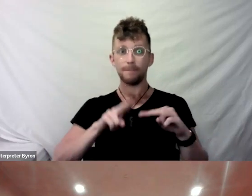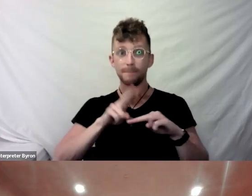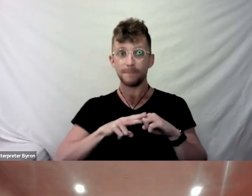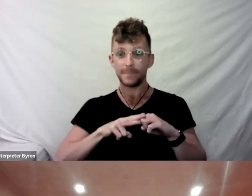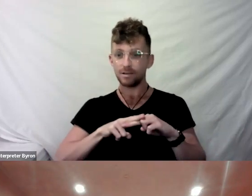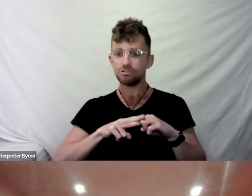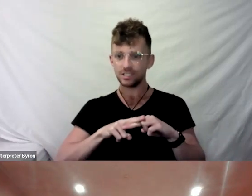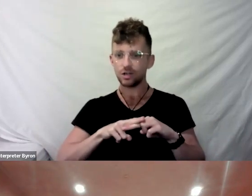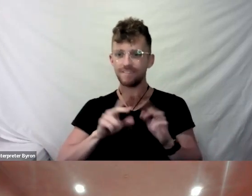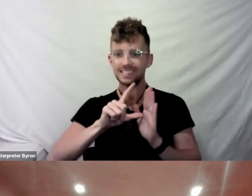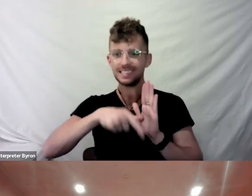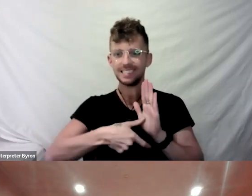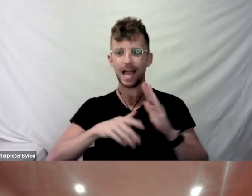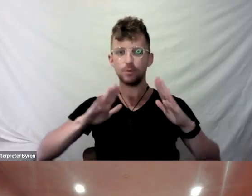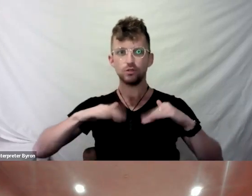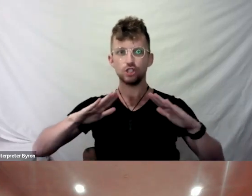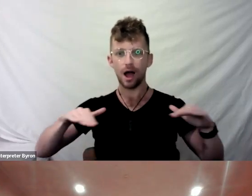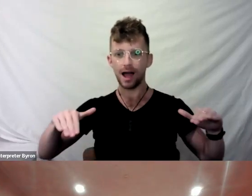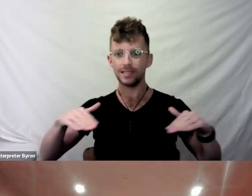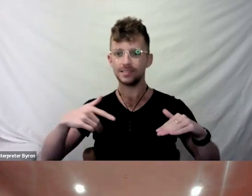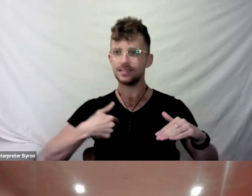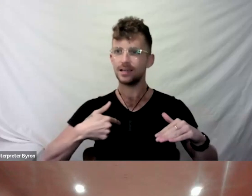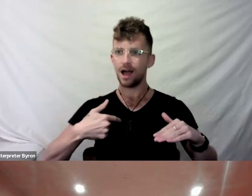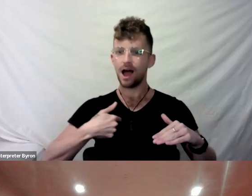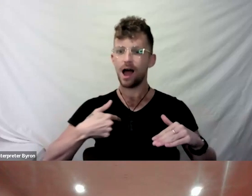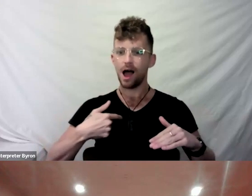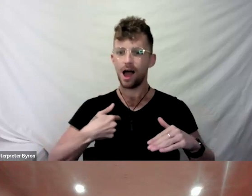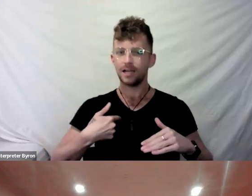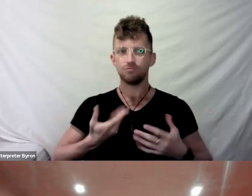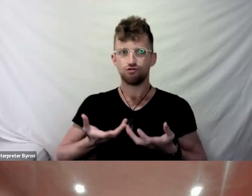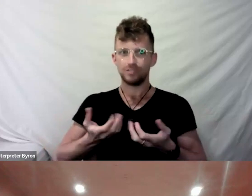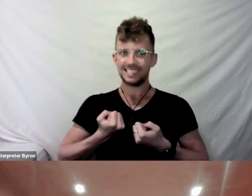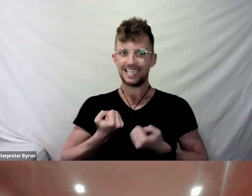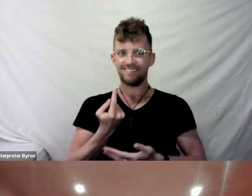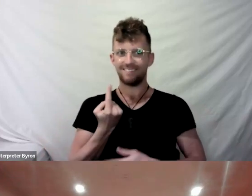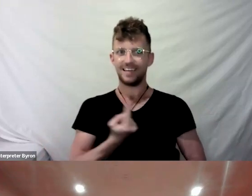and a recipient of Individualised Funding and Carer Support. So thank you I will hand over to Laurie.